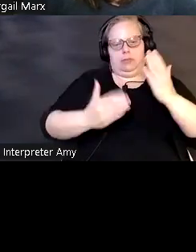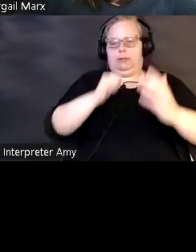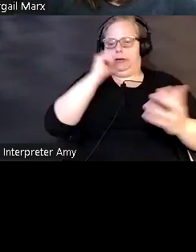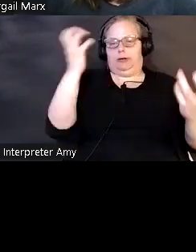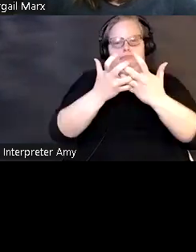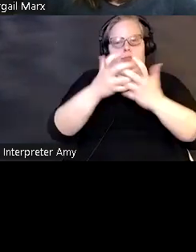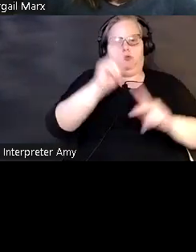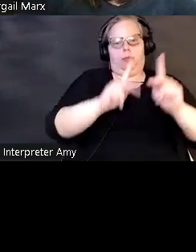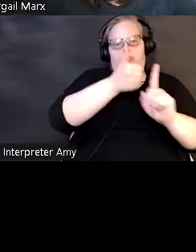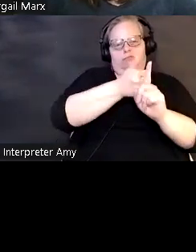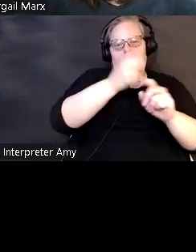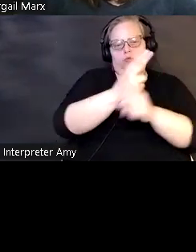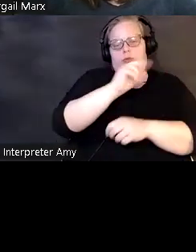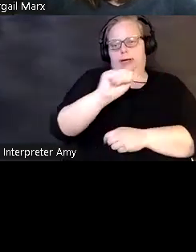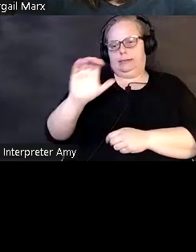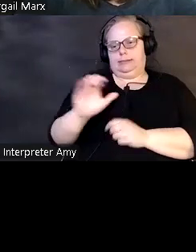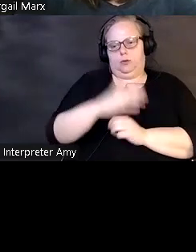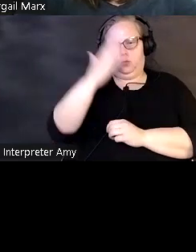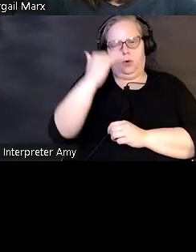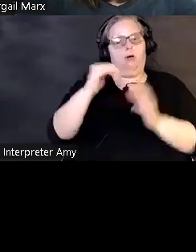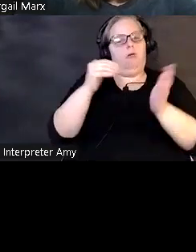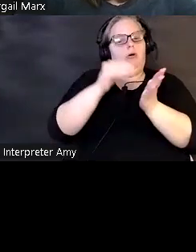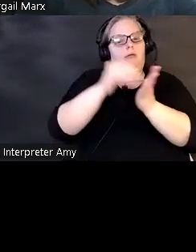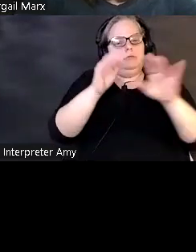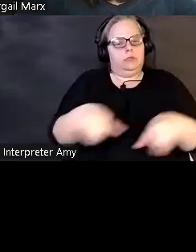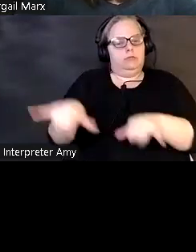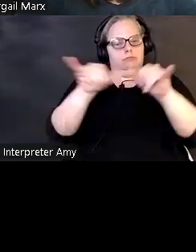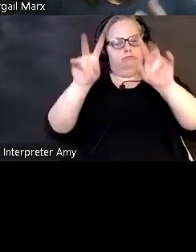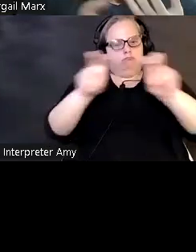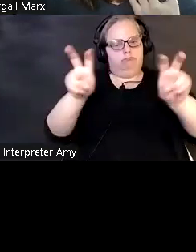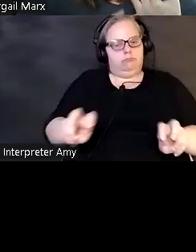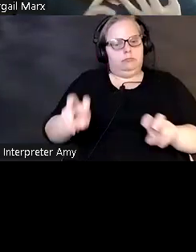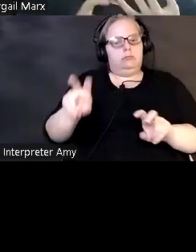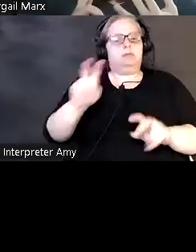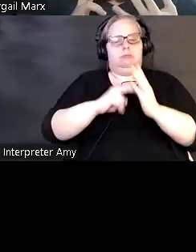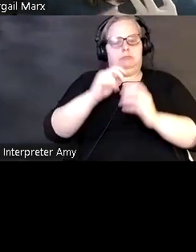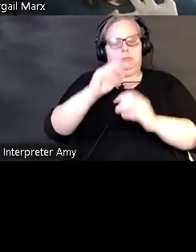Often standardized assessments are primed for people who have typical motor skills, typical